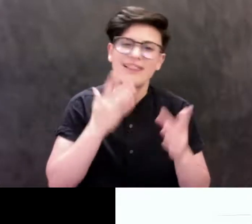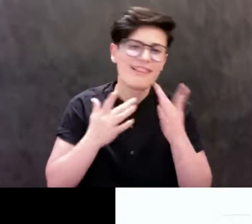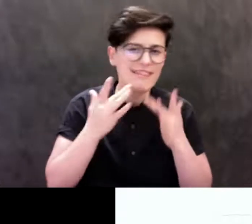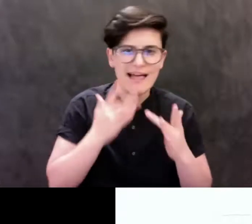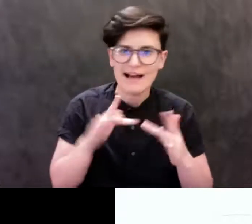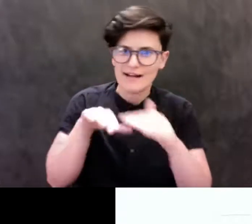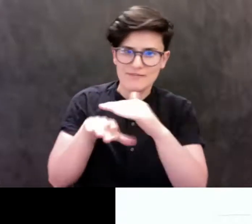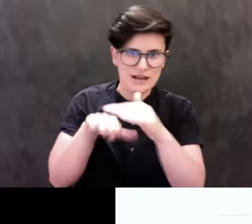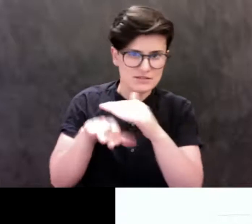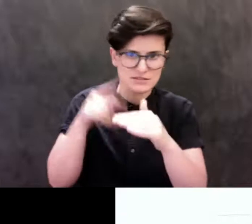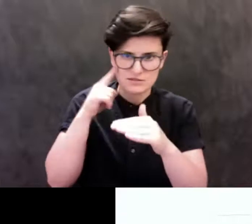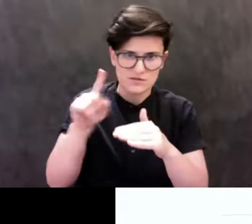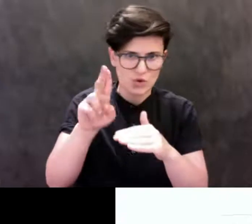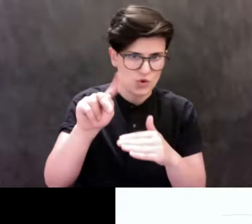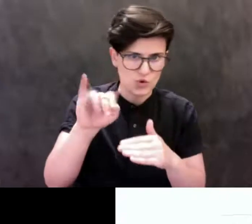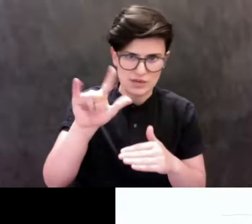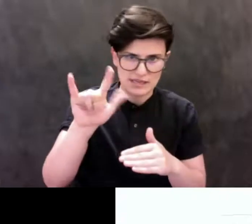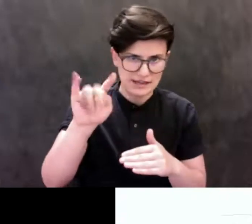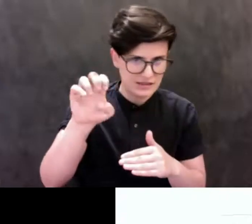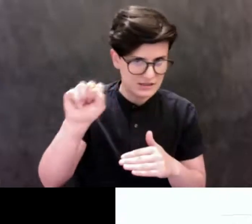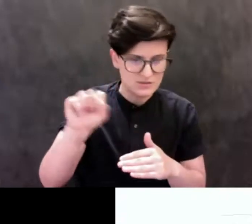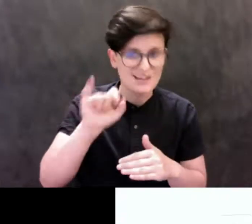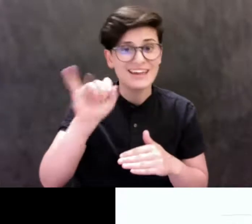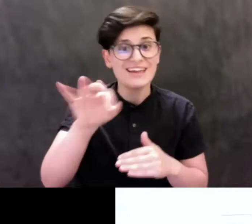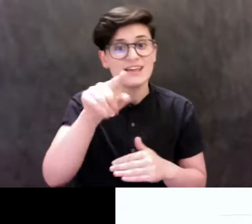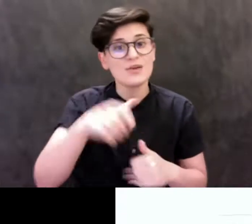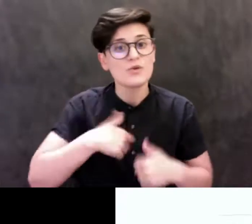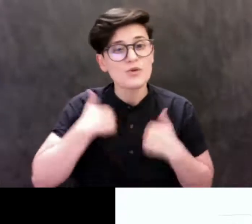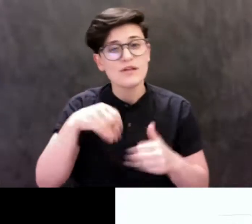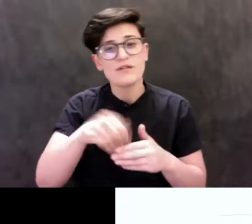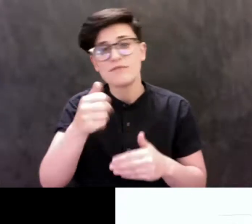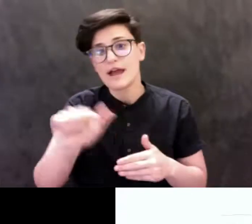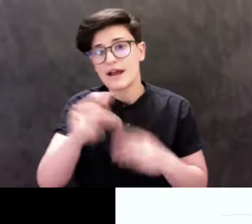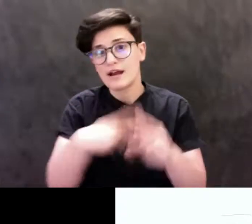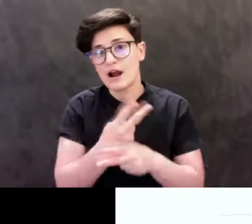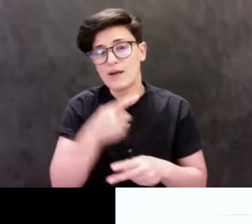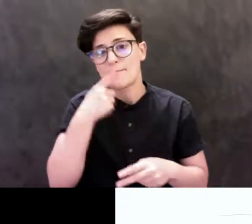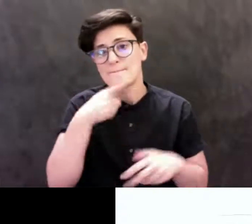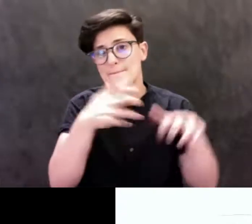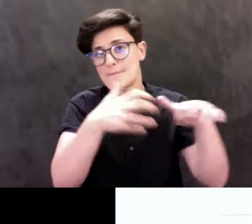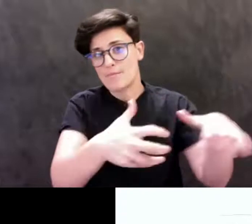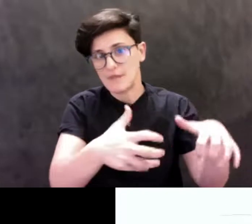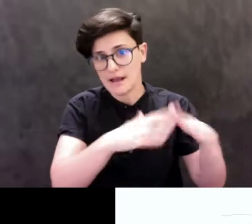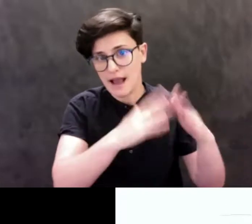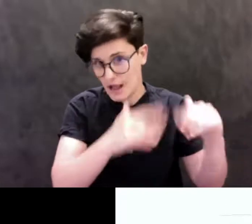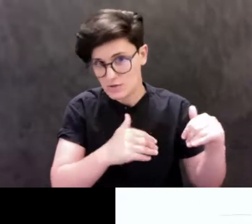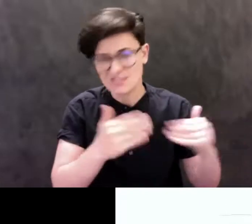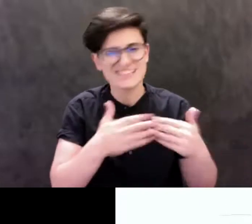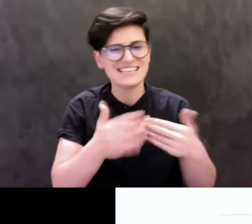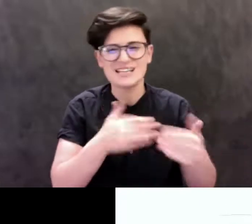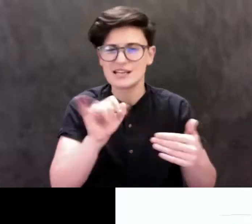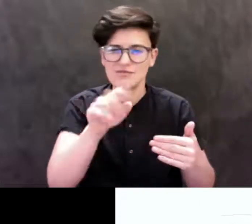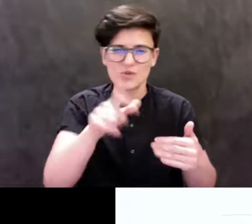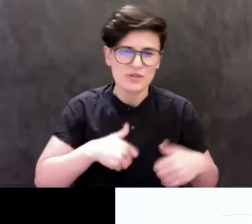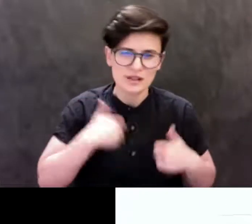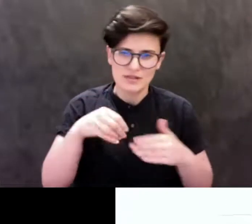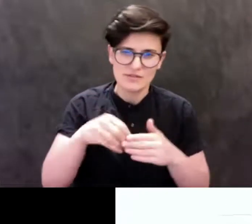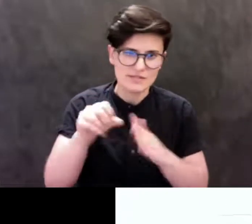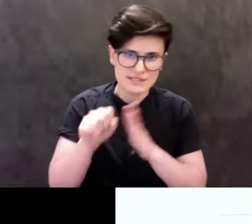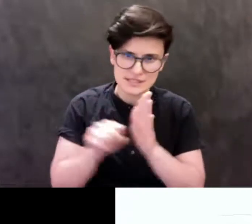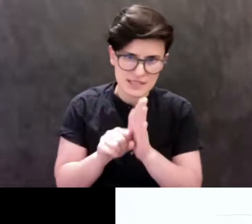If you live in any kind of public housing, even if you live in state housing, you generally